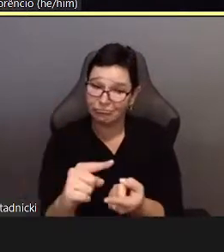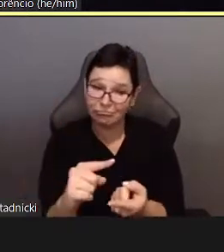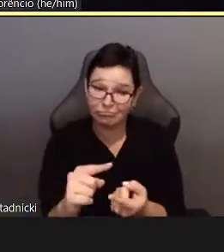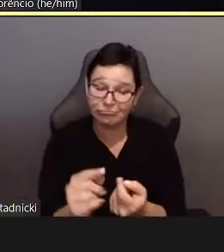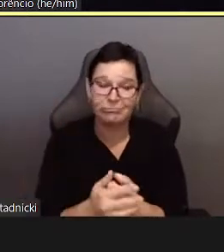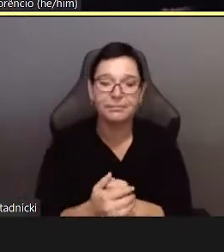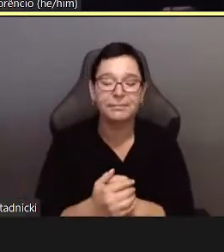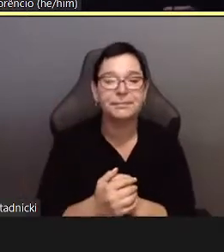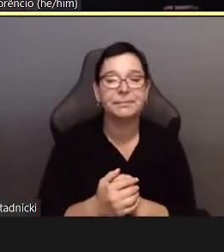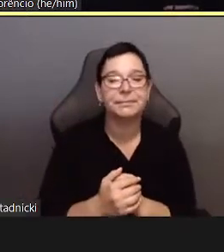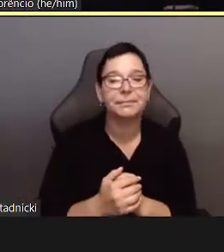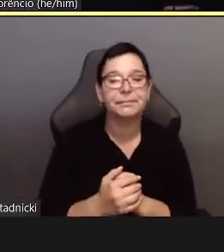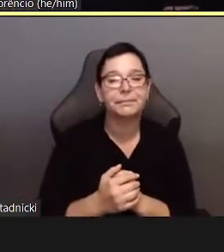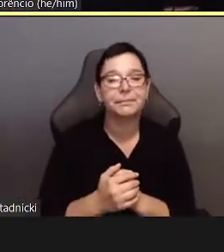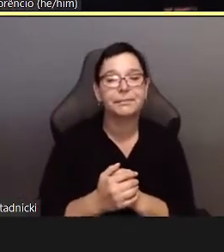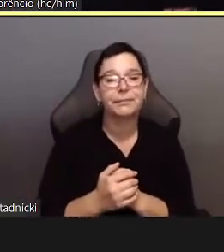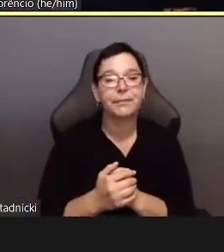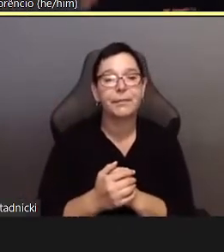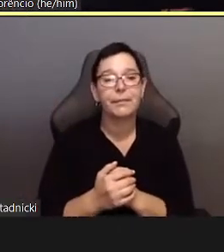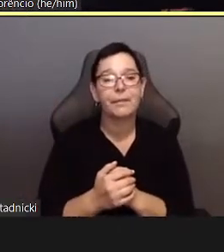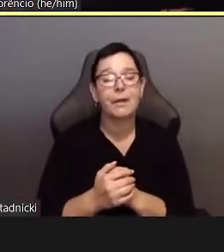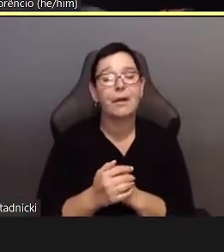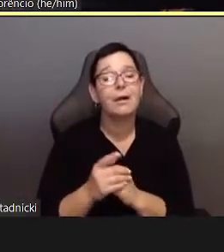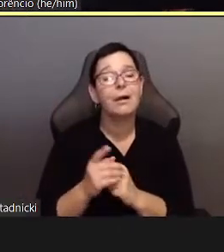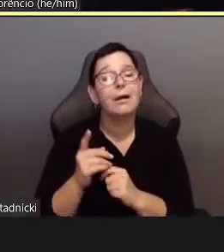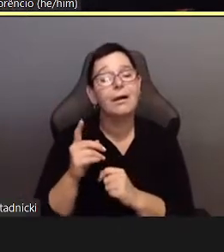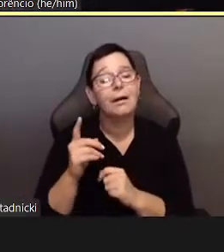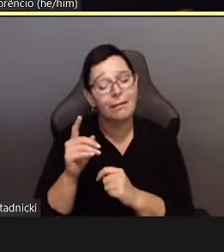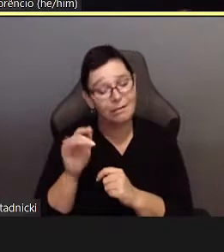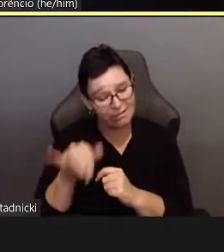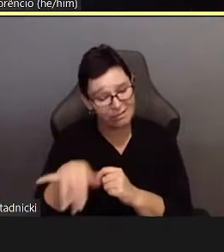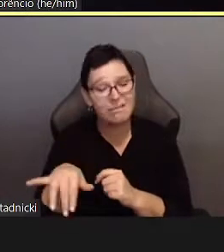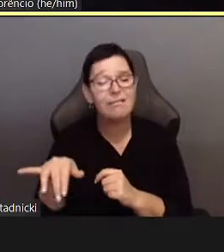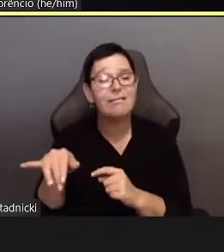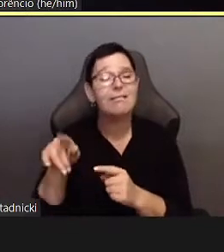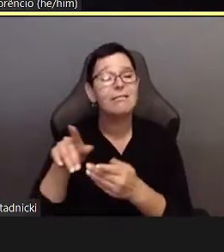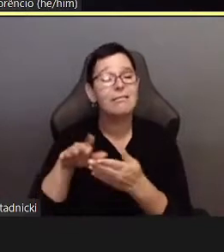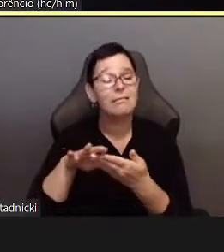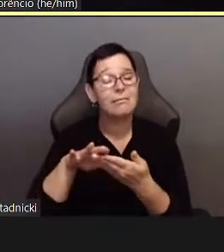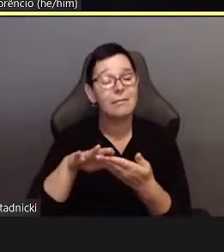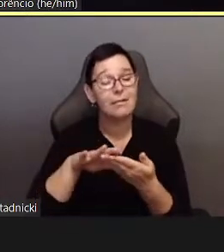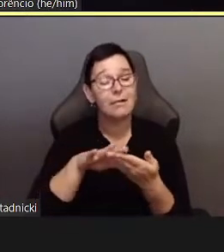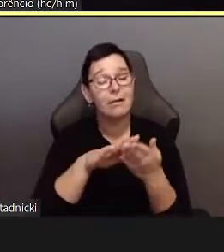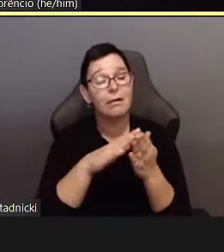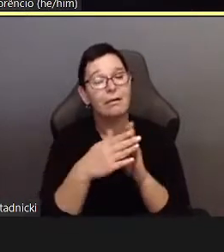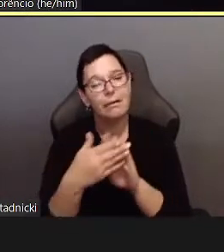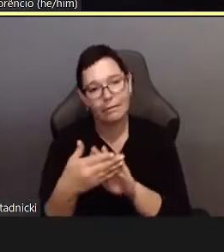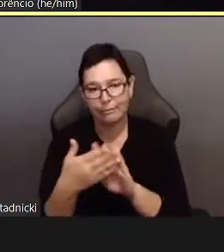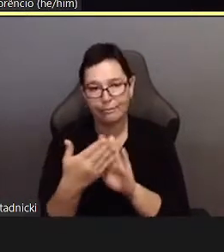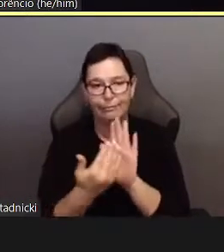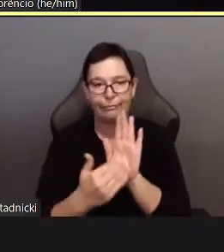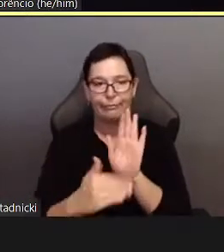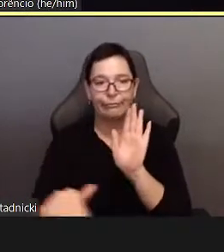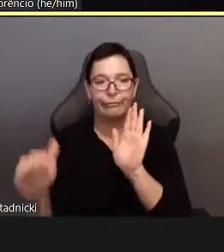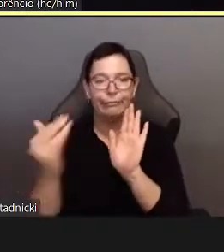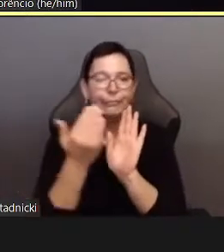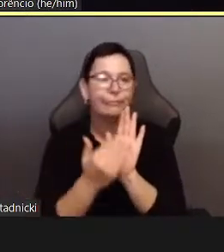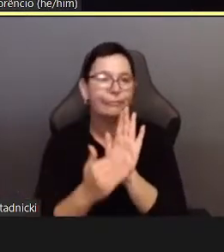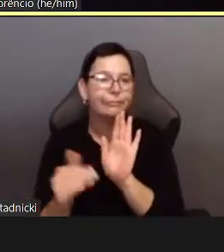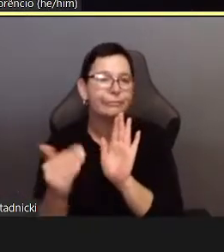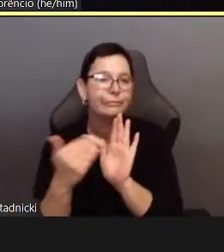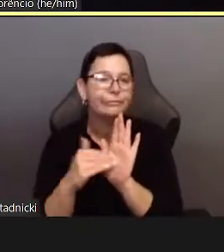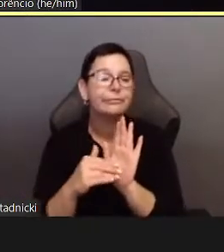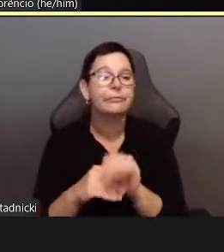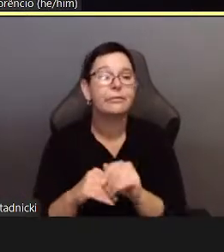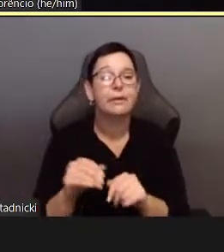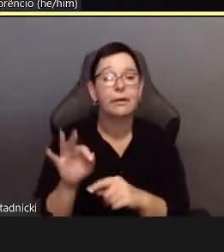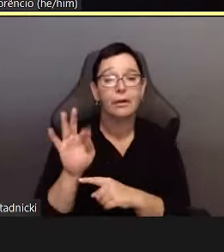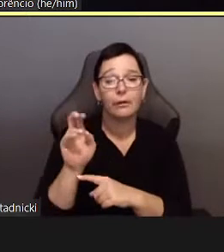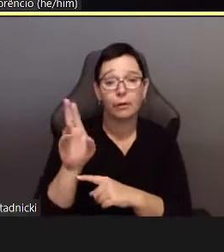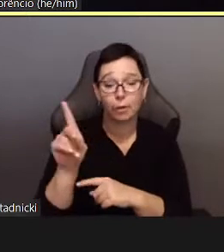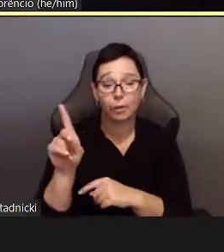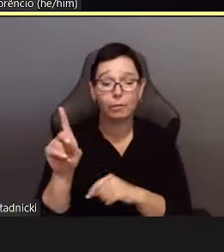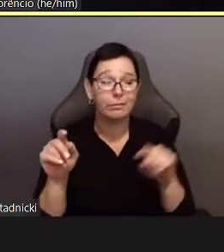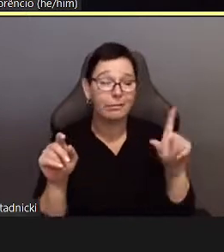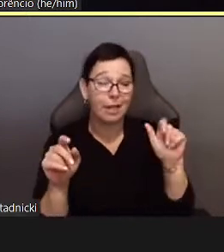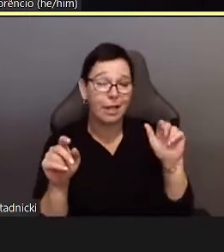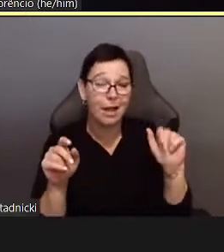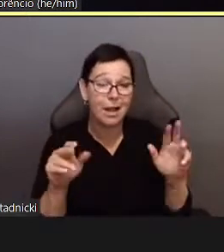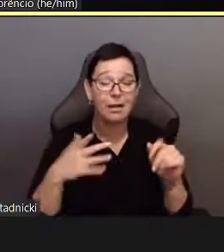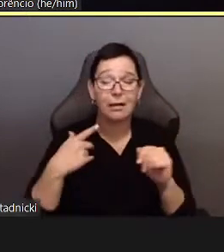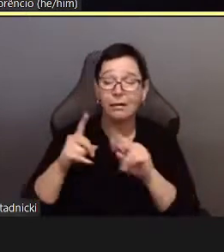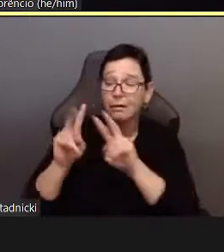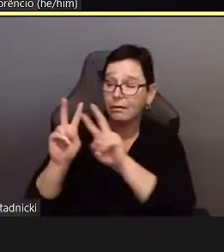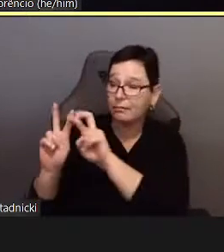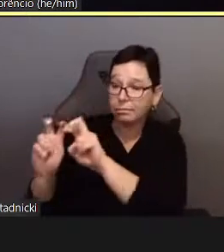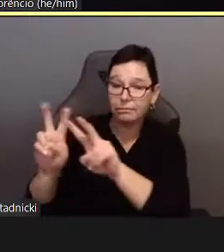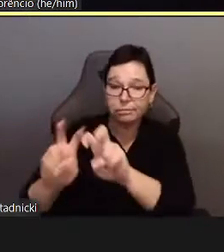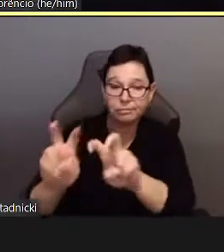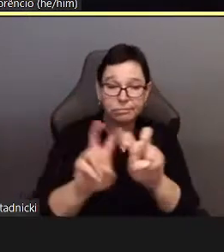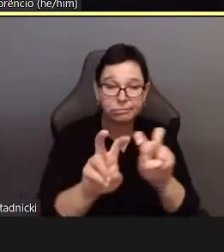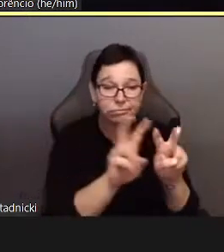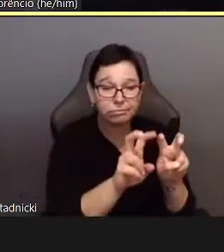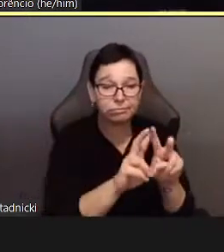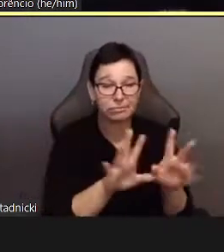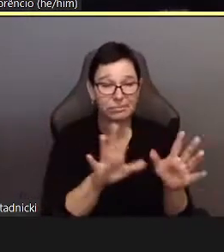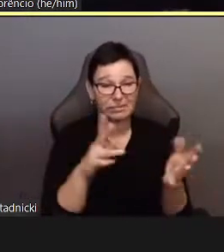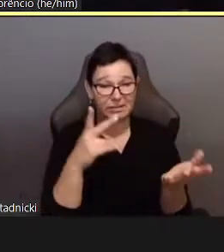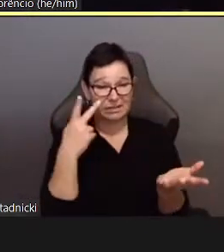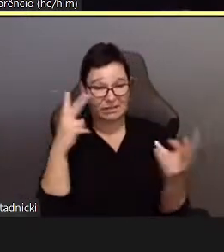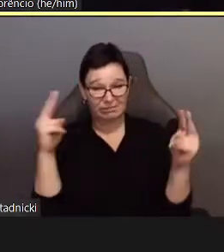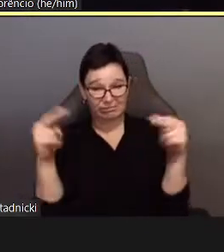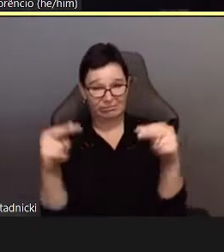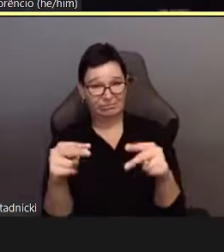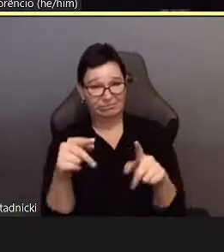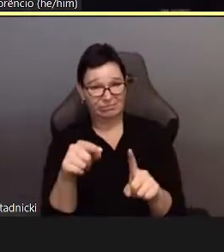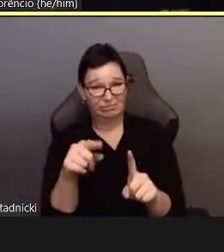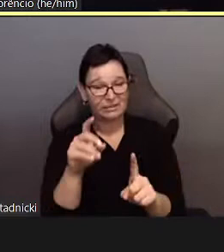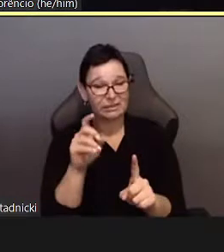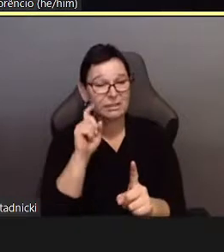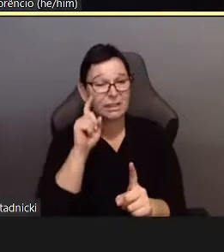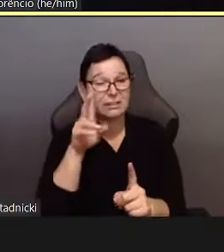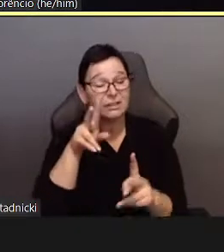Importantly and paradoxically, the drive originated in the surplus of satifscaiton and excitation